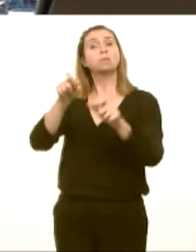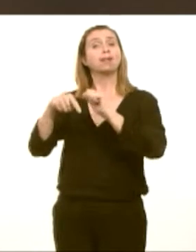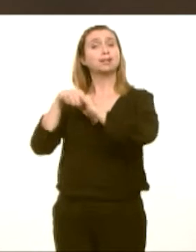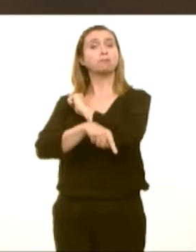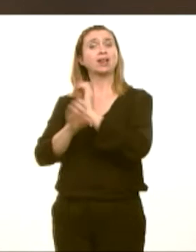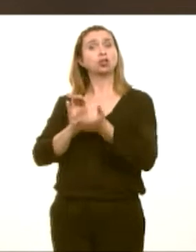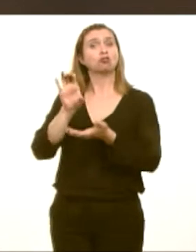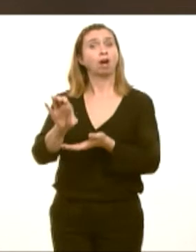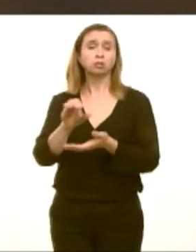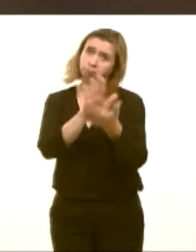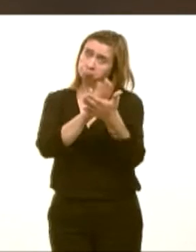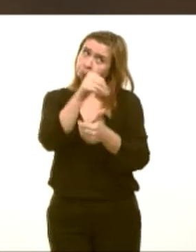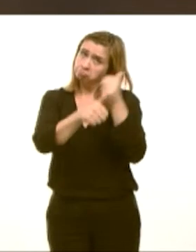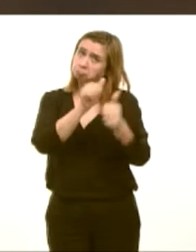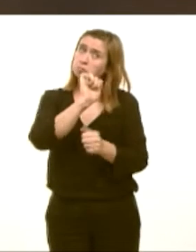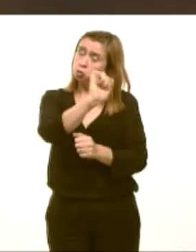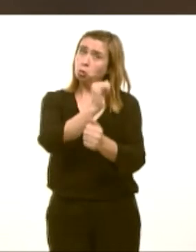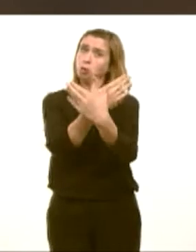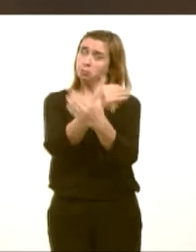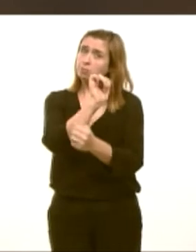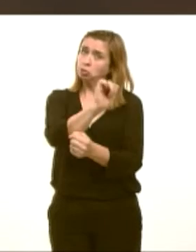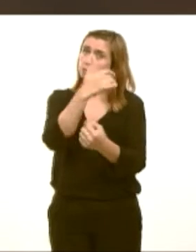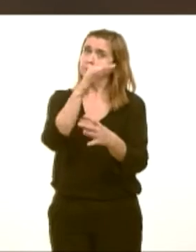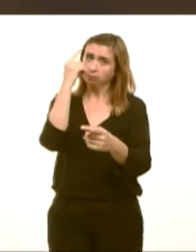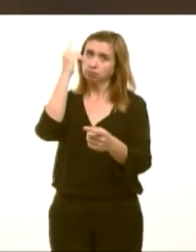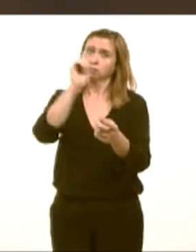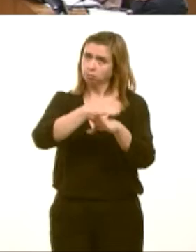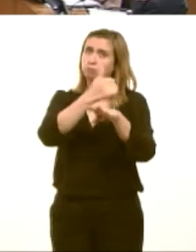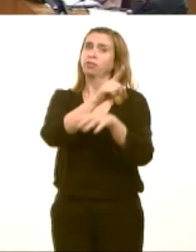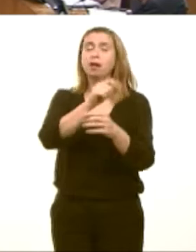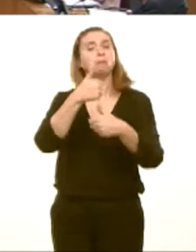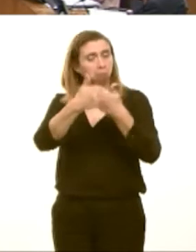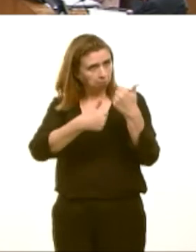party credit for thatóthat have helped so many to get the opportunities that they deserve.